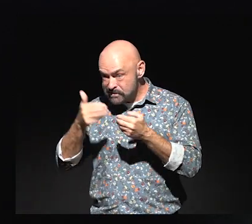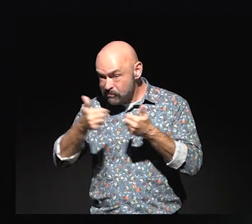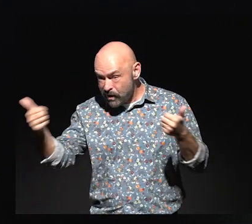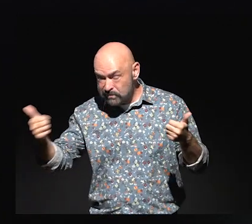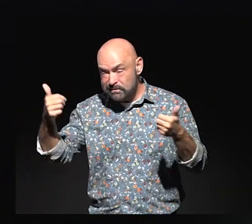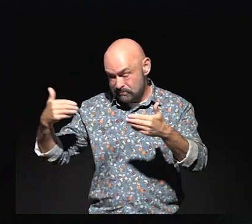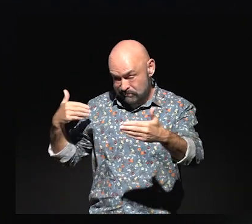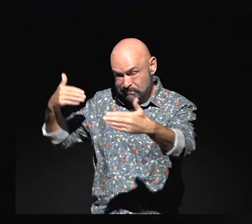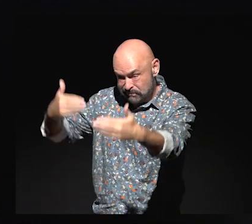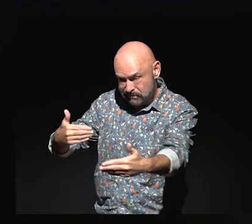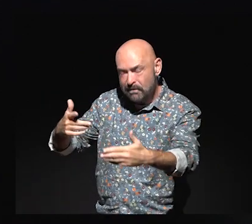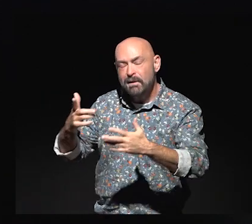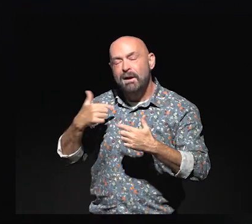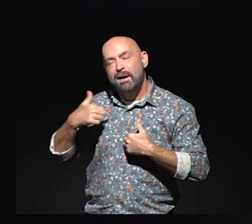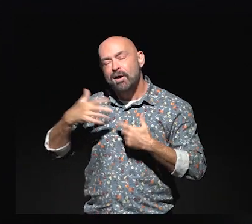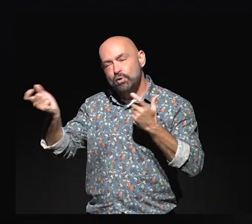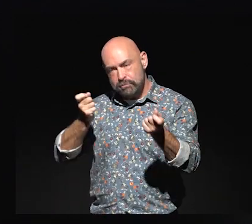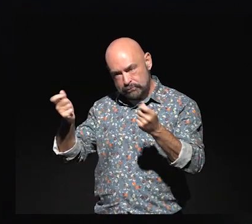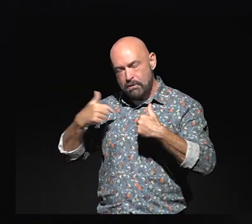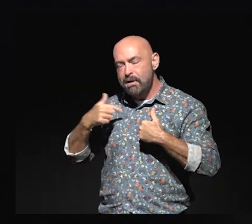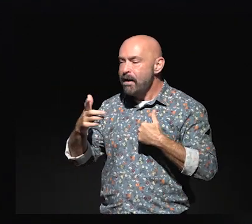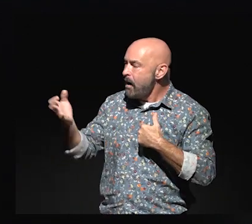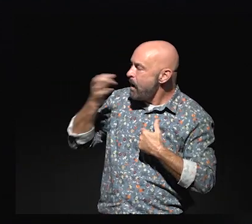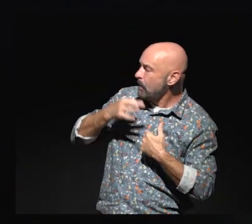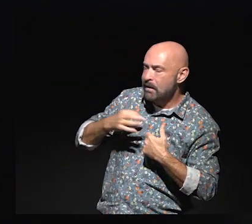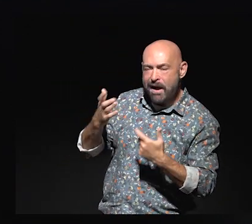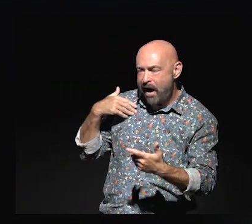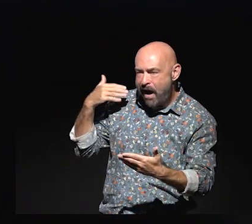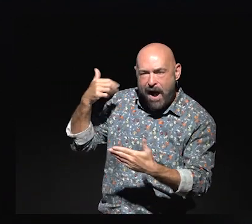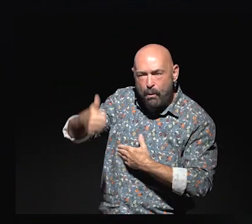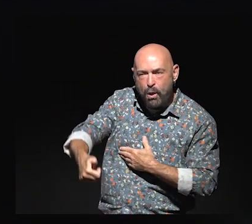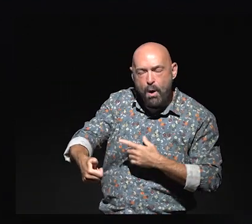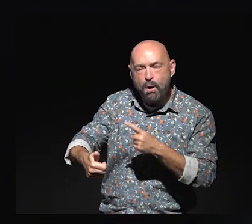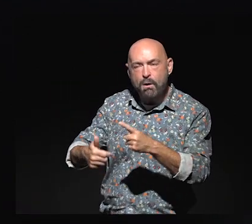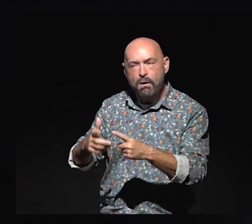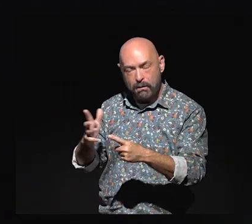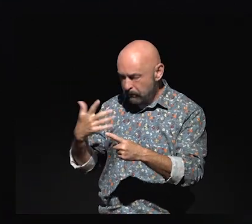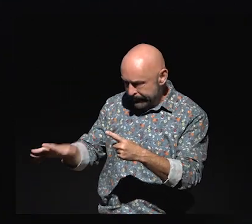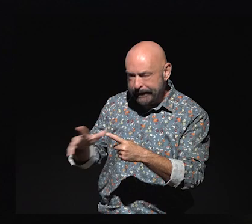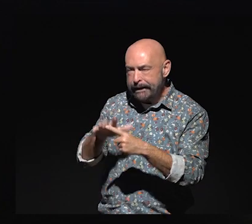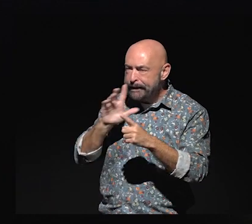Often, as a curator, one is asked, how long has it taken to do this exhibition?